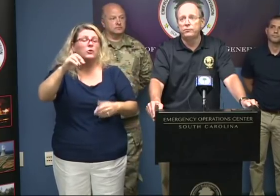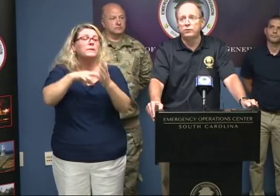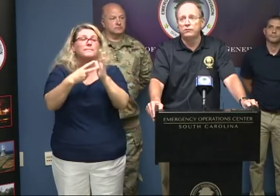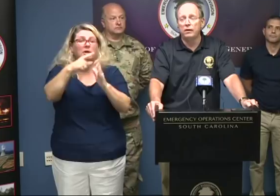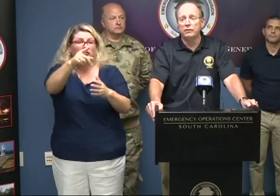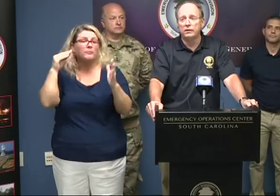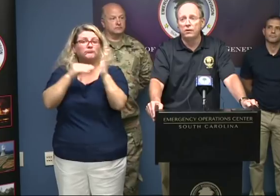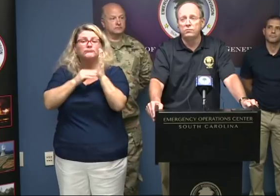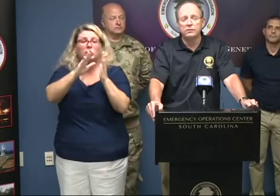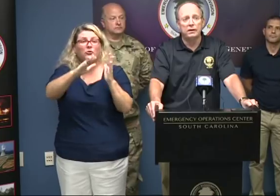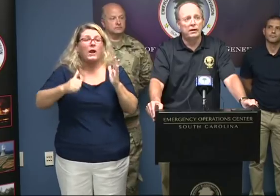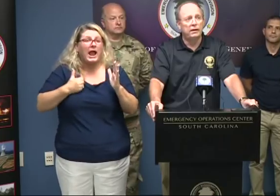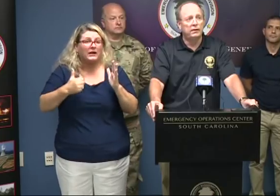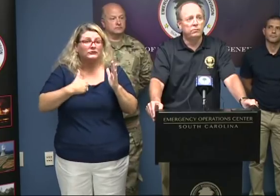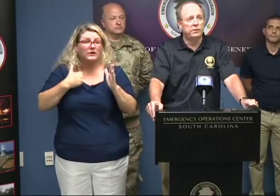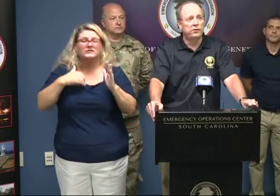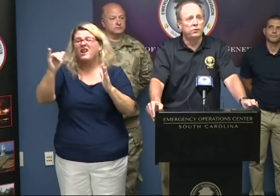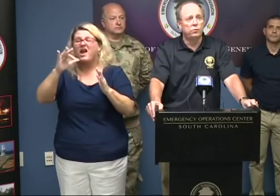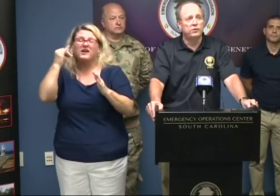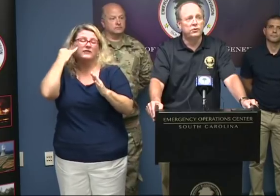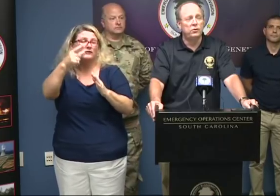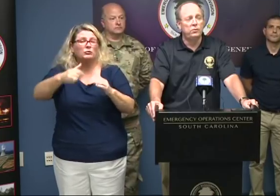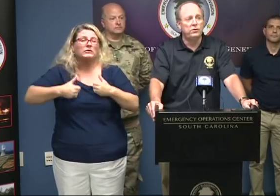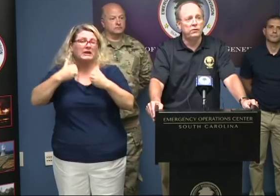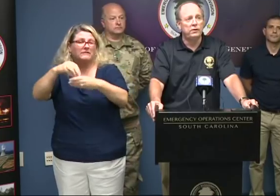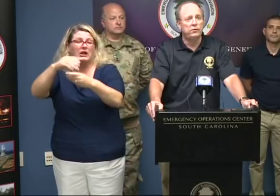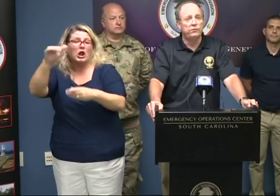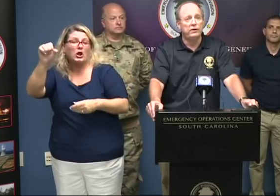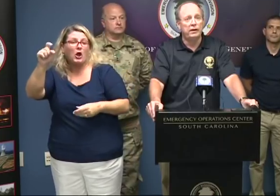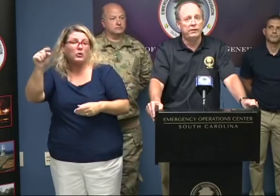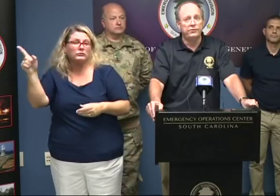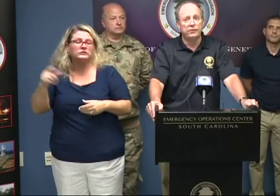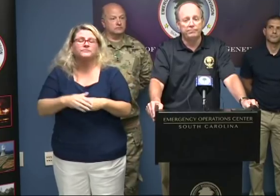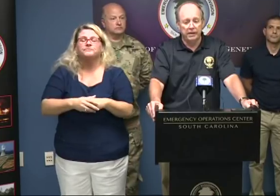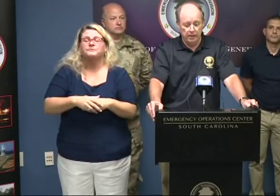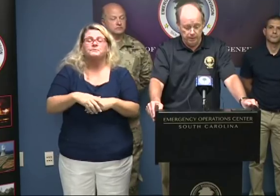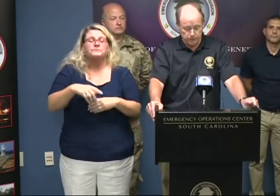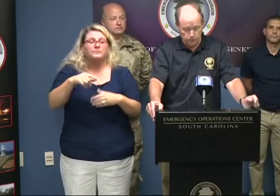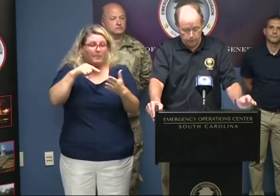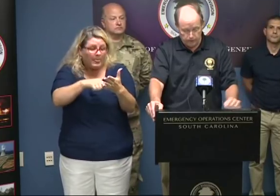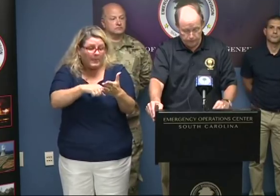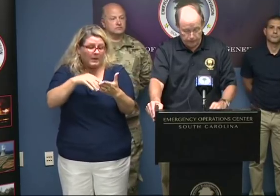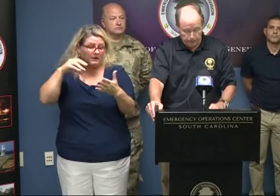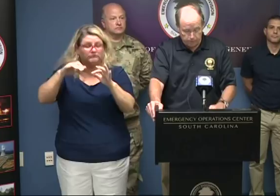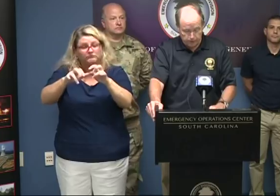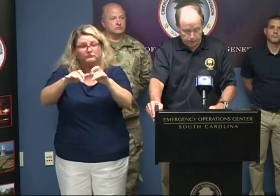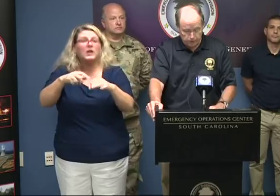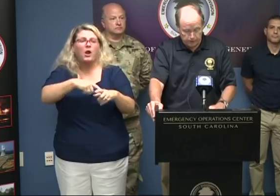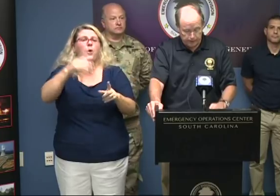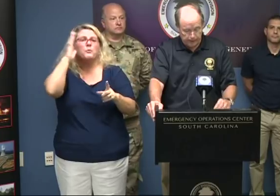if you live along the coast, and it will tell you which zone you're in or if you're not in a zone. So we invite everybody to look at that.